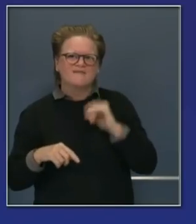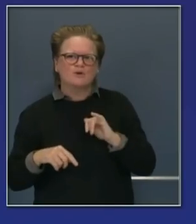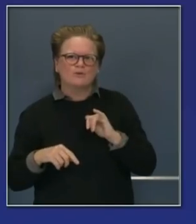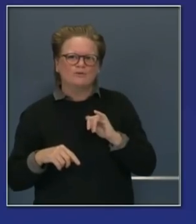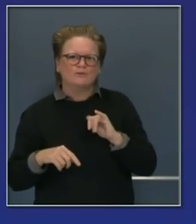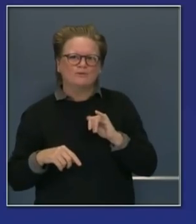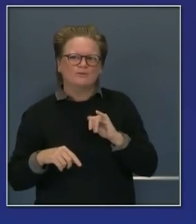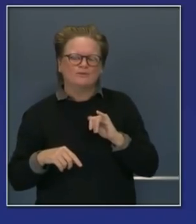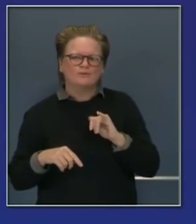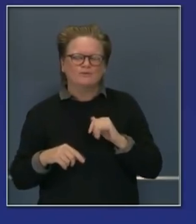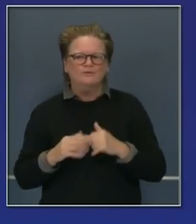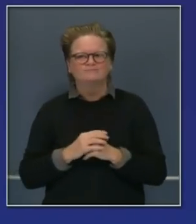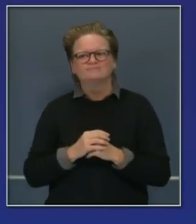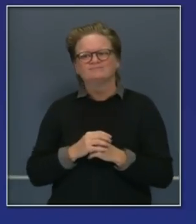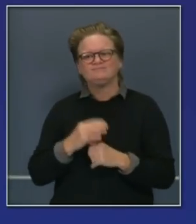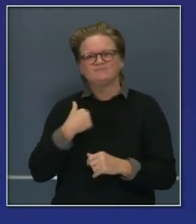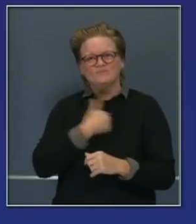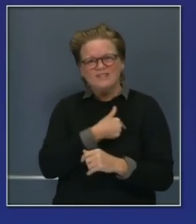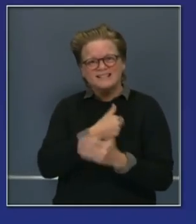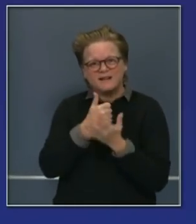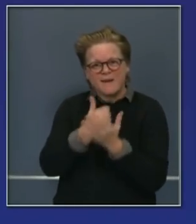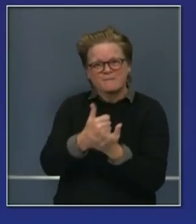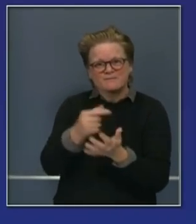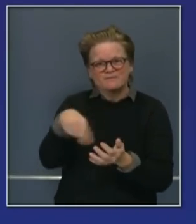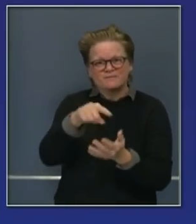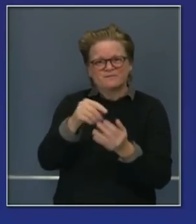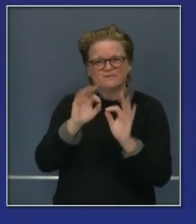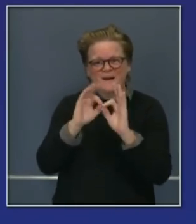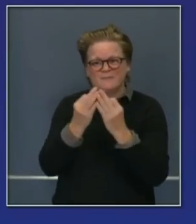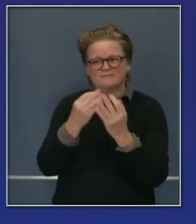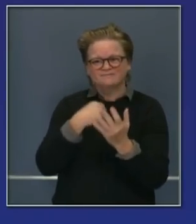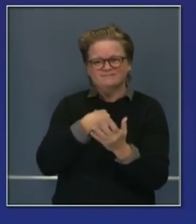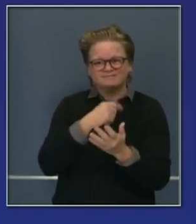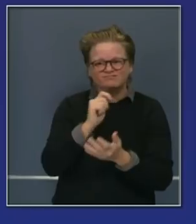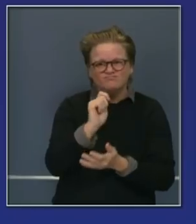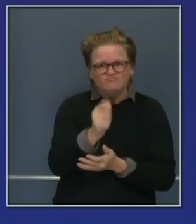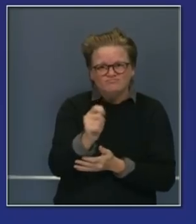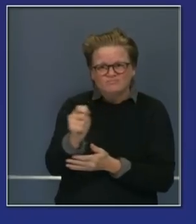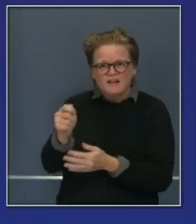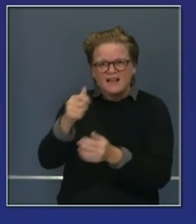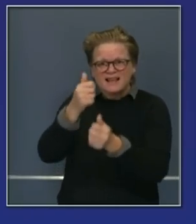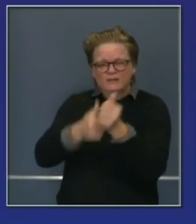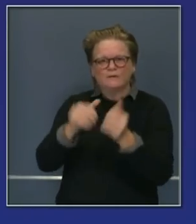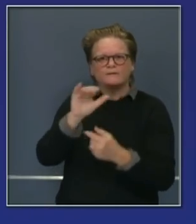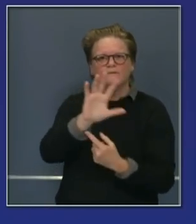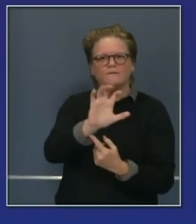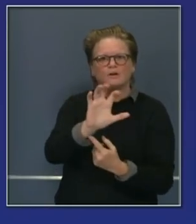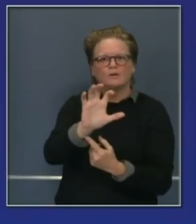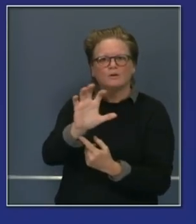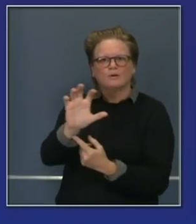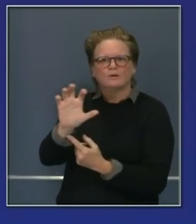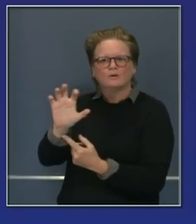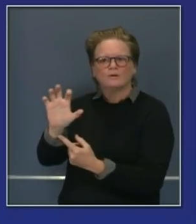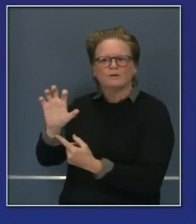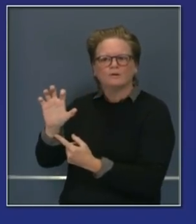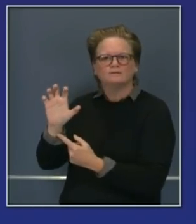FEDERAL POVERTY AT LAST COUNT. THOSE SUBSIDIES ARE OVER $500 A MONTH. THIS IS SO OFTEN